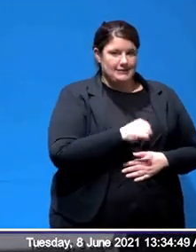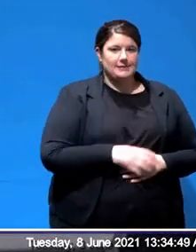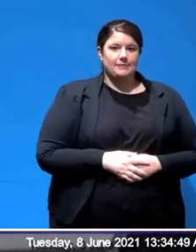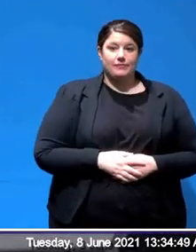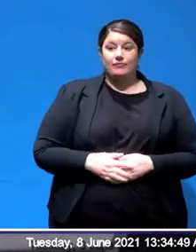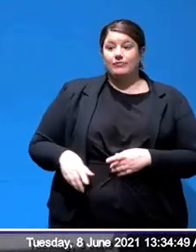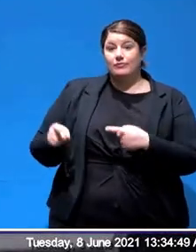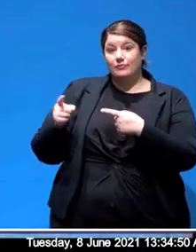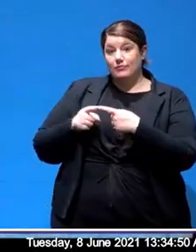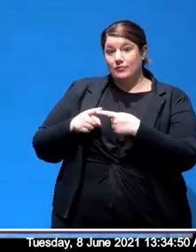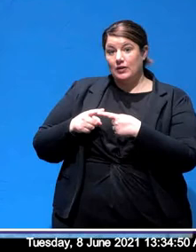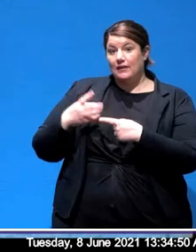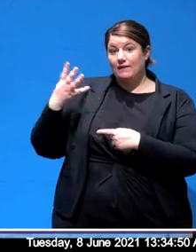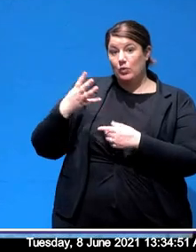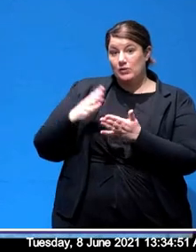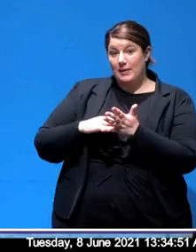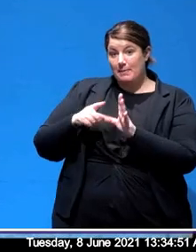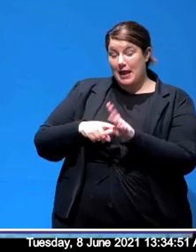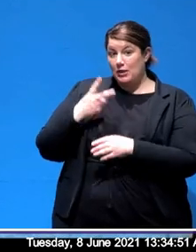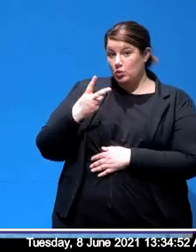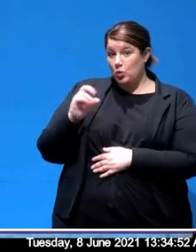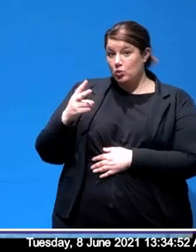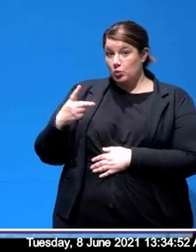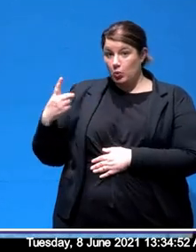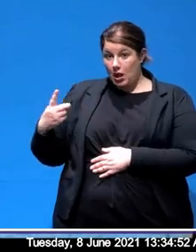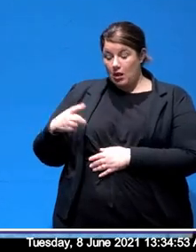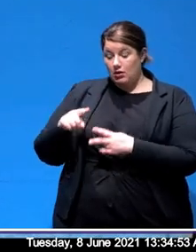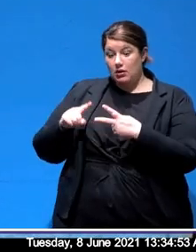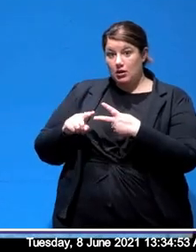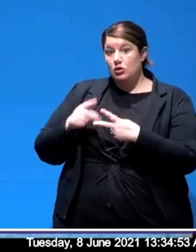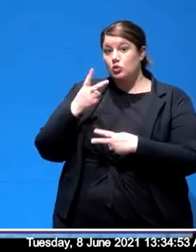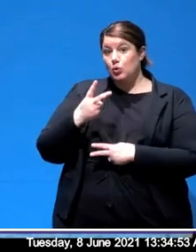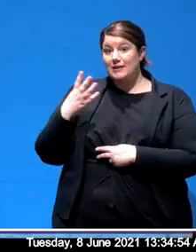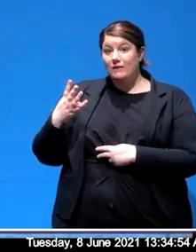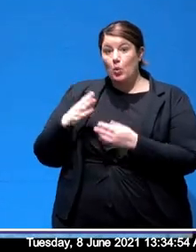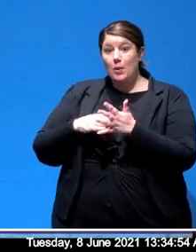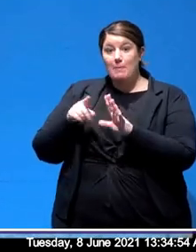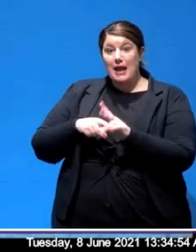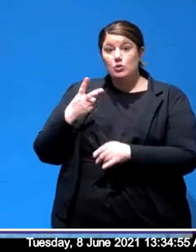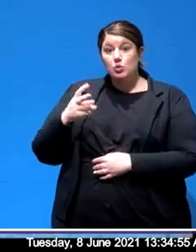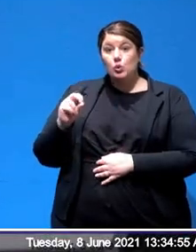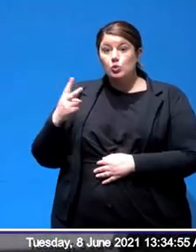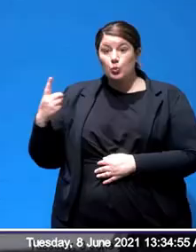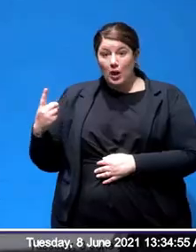One is dated 14 May 2021 and the other is 24 May 2021; is that right? That's correct.